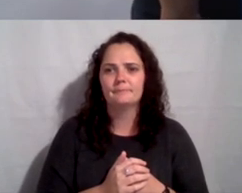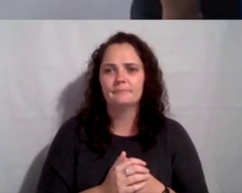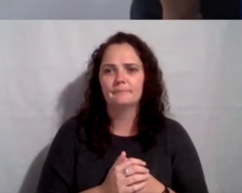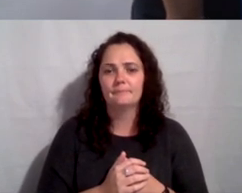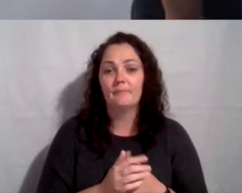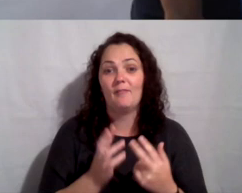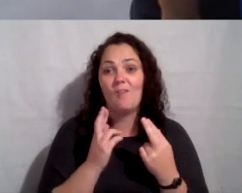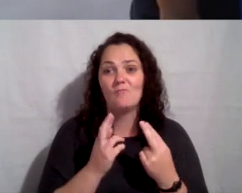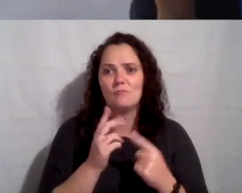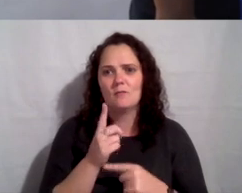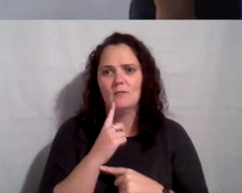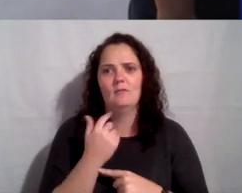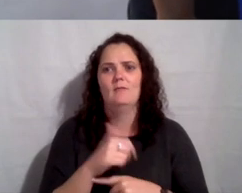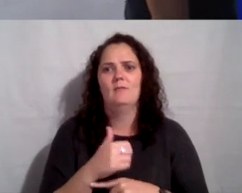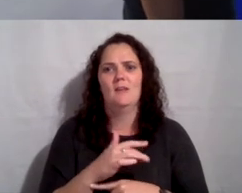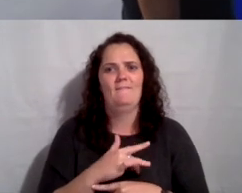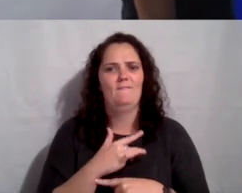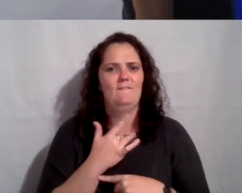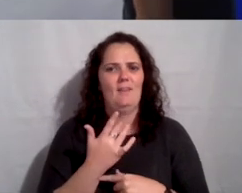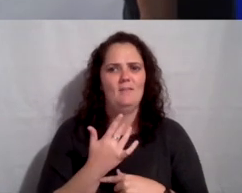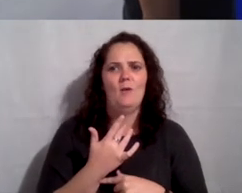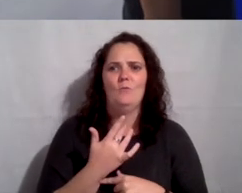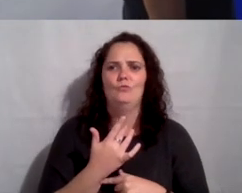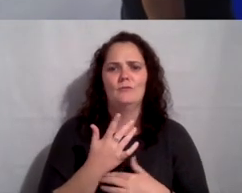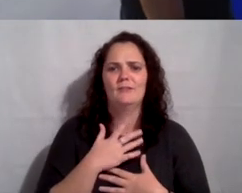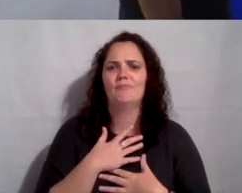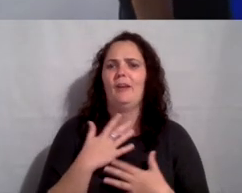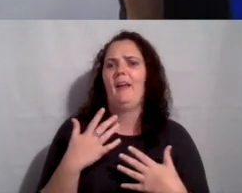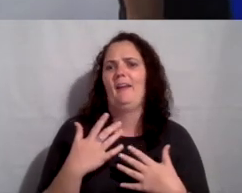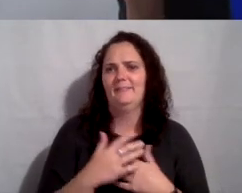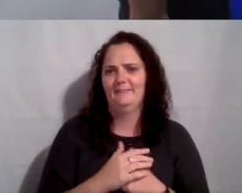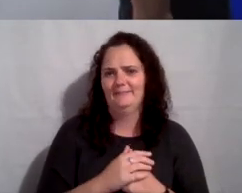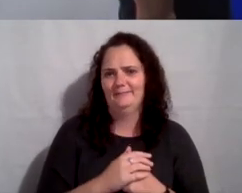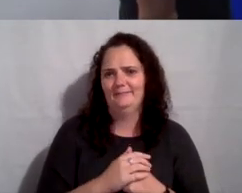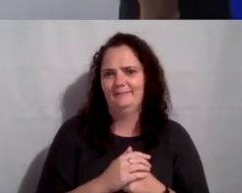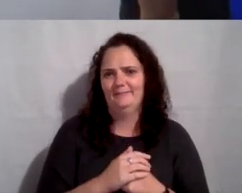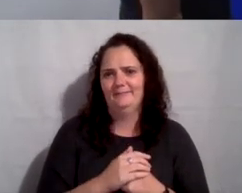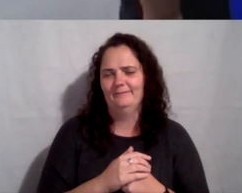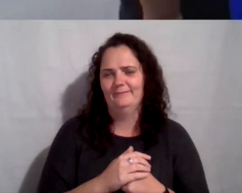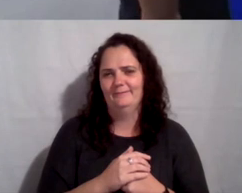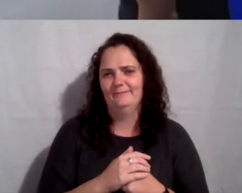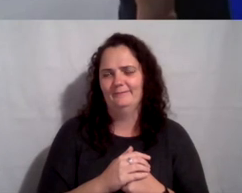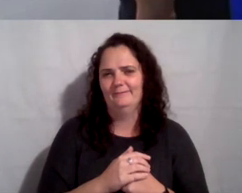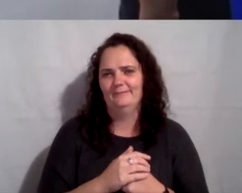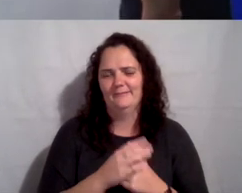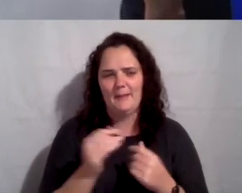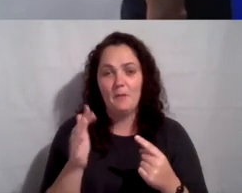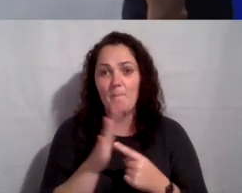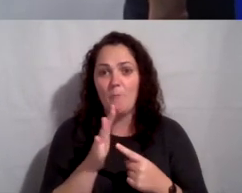And hopefully you'll be a bit surprised at what starts to emerge as important in your drawing.